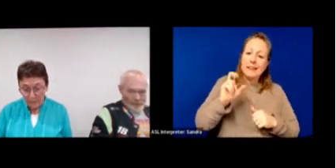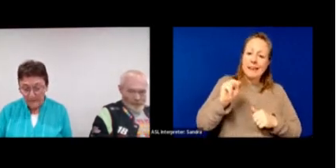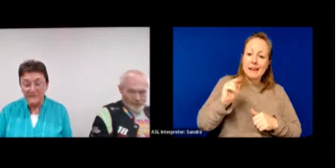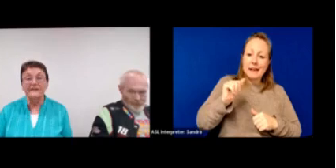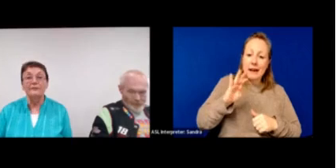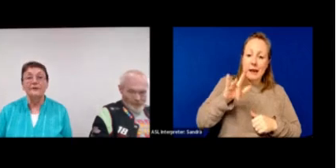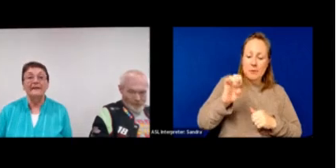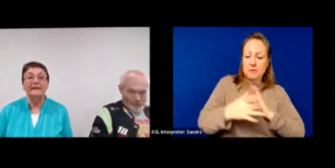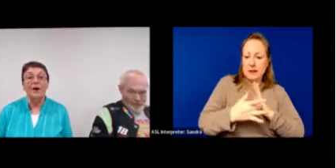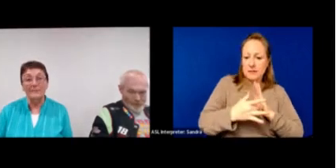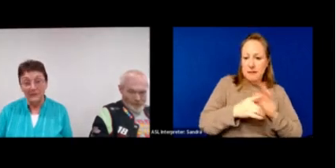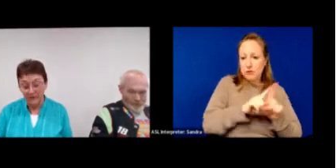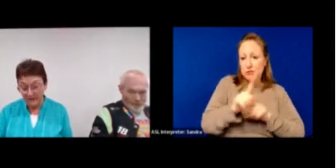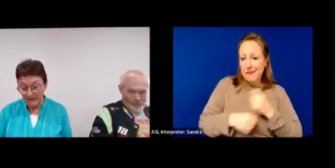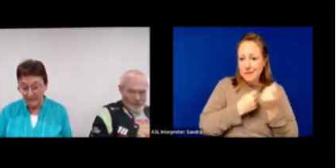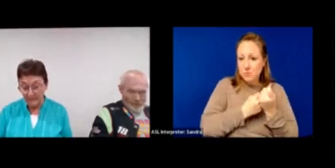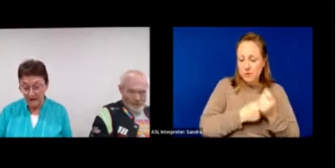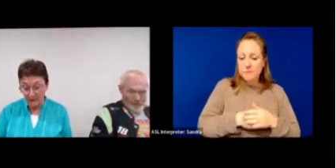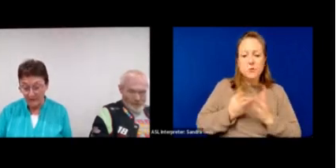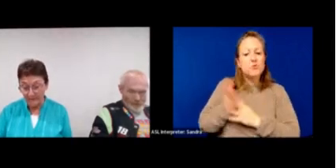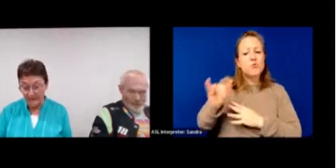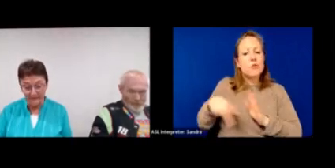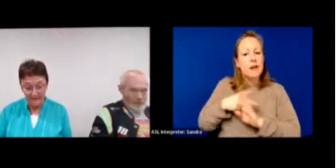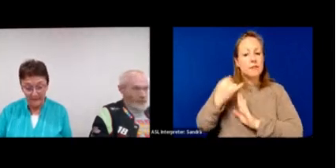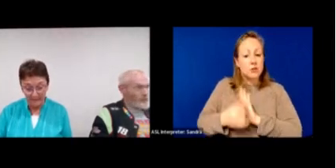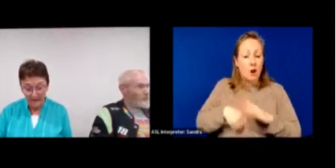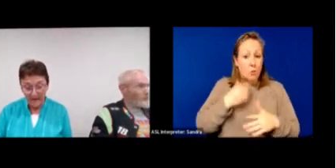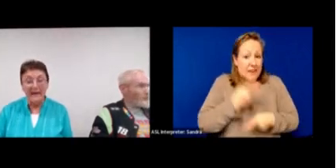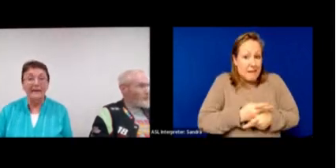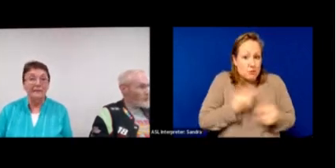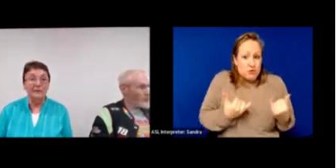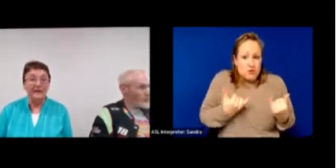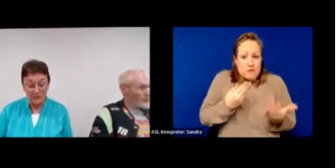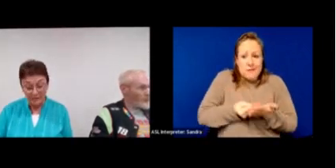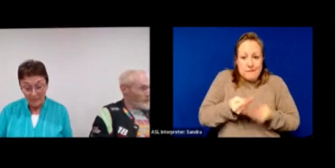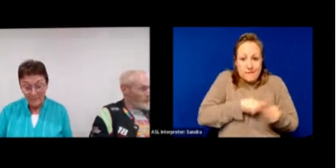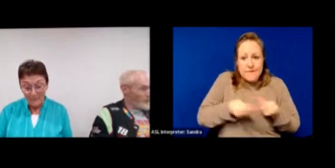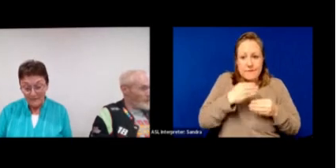Through the initiative, we had the opportunity to keep our current funding levels. And we got to experiment with